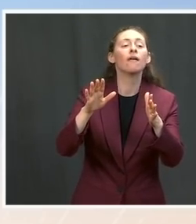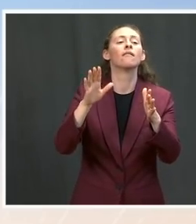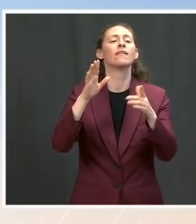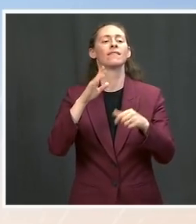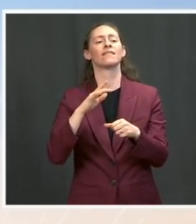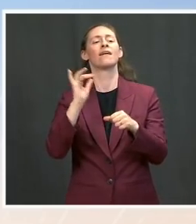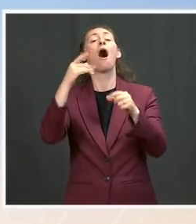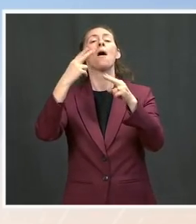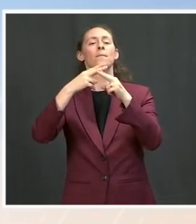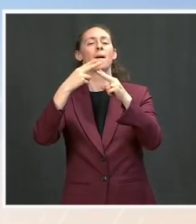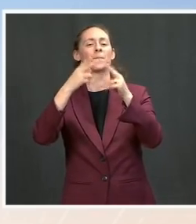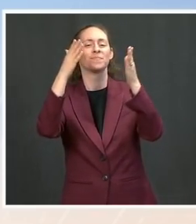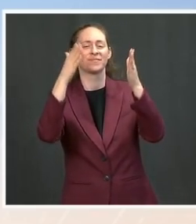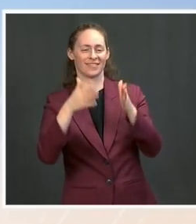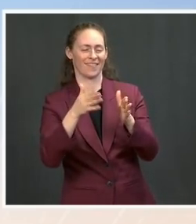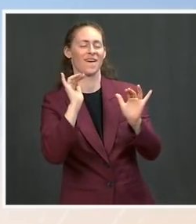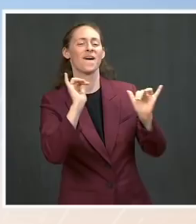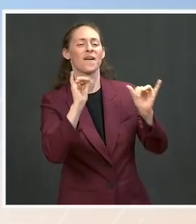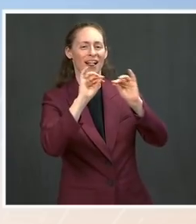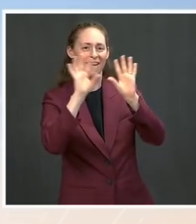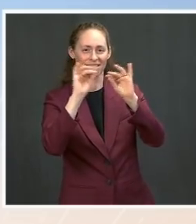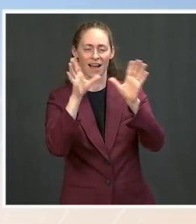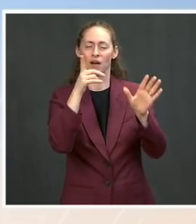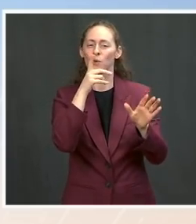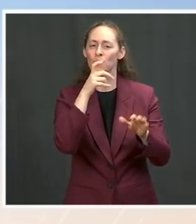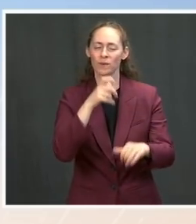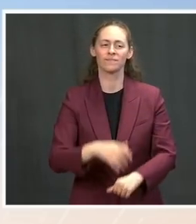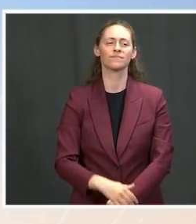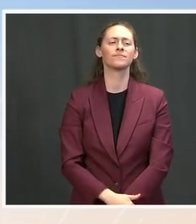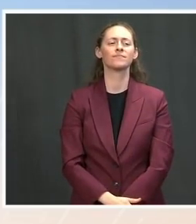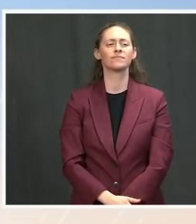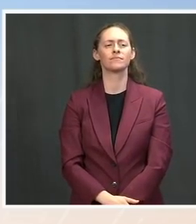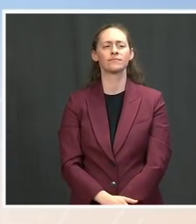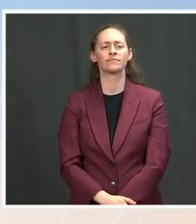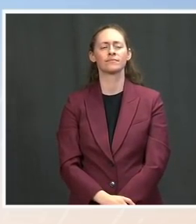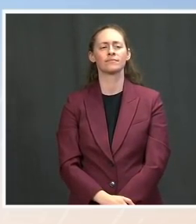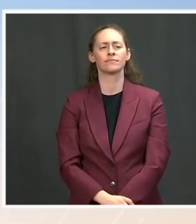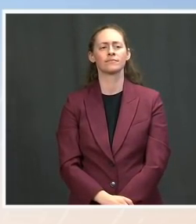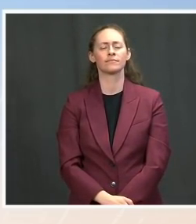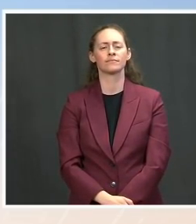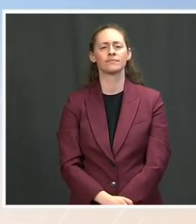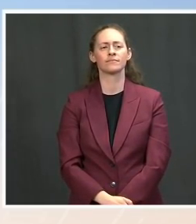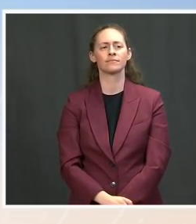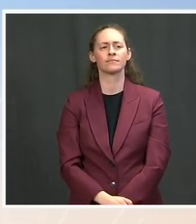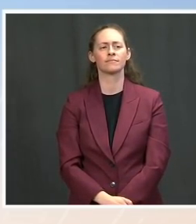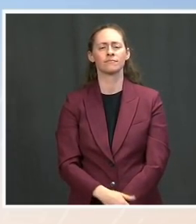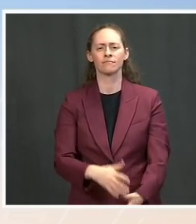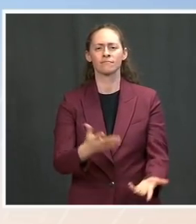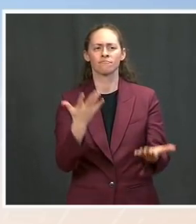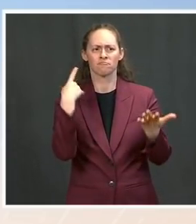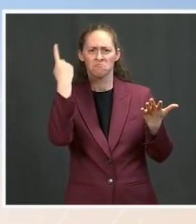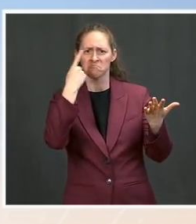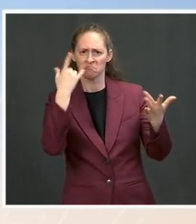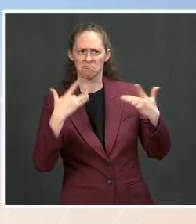What does Russia really have to do to make that happen, considering the Navalny situation, considering the Russian aggression